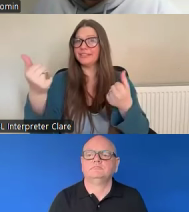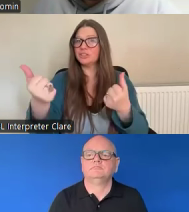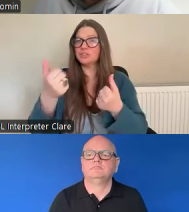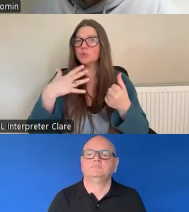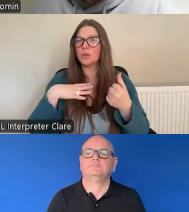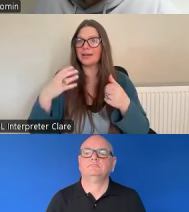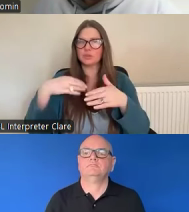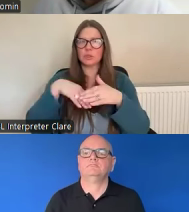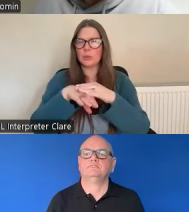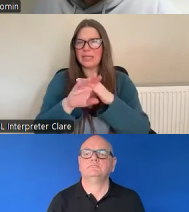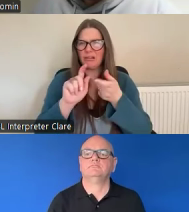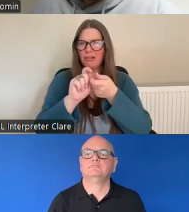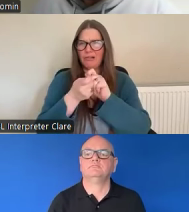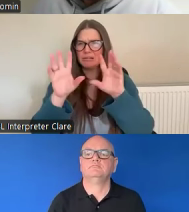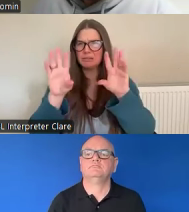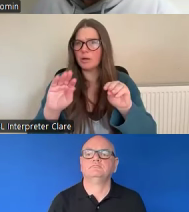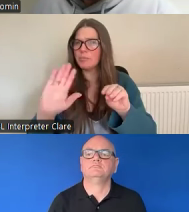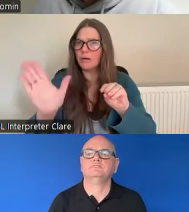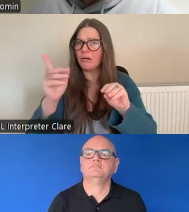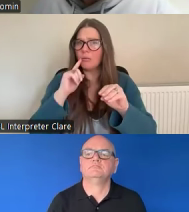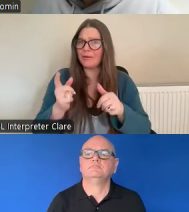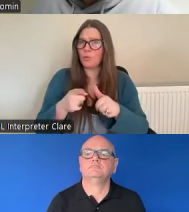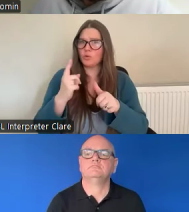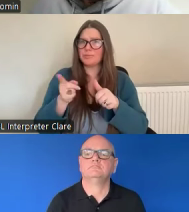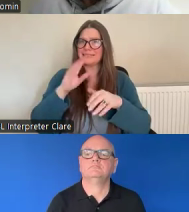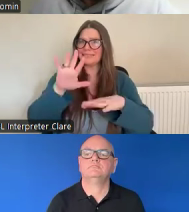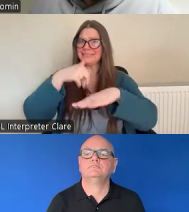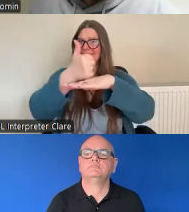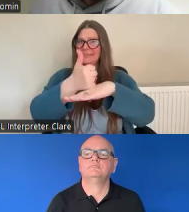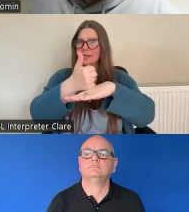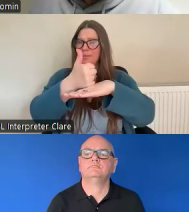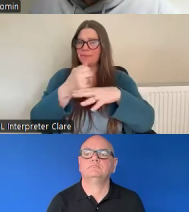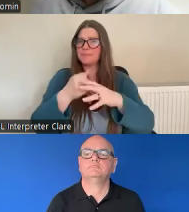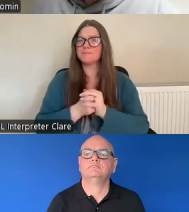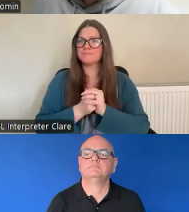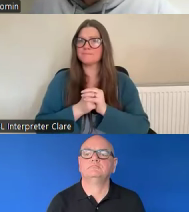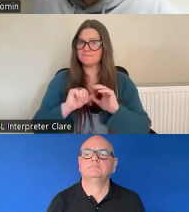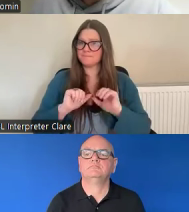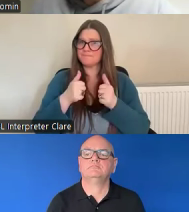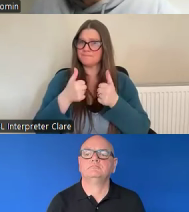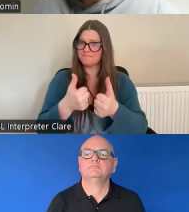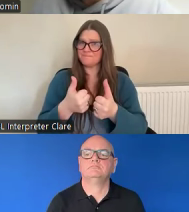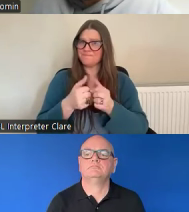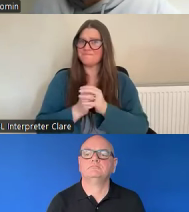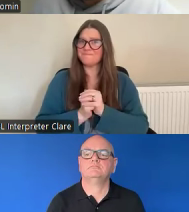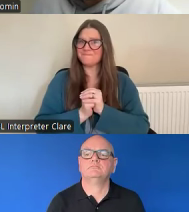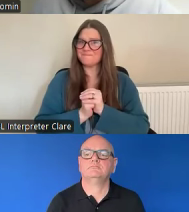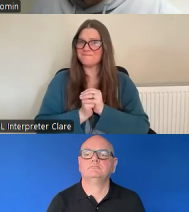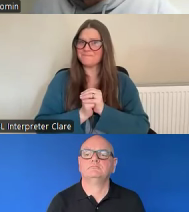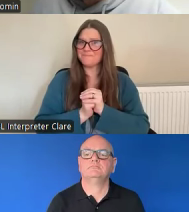That's something that you can have set up there. We've done that now, and then it'll move on to keyword and asset generation.